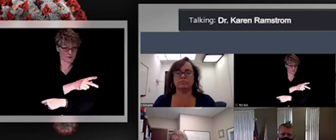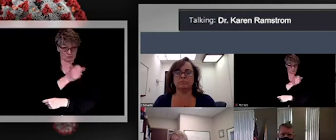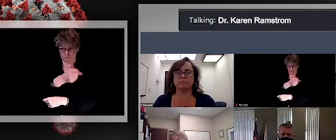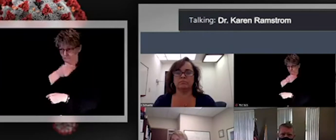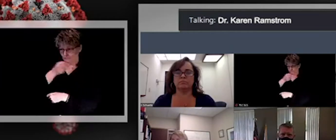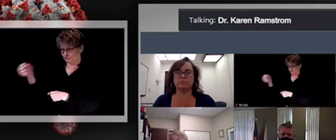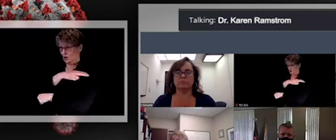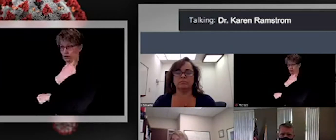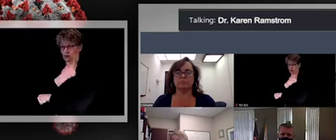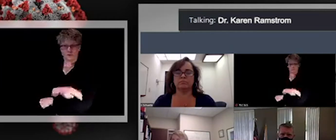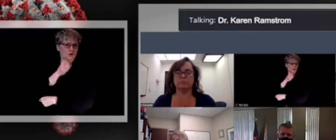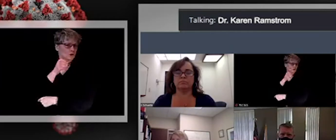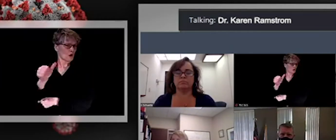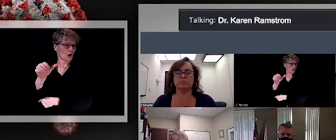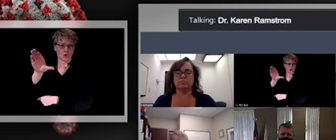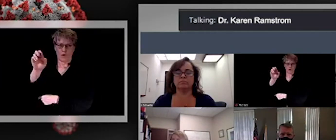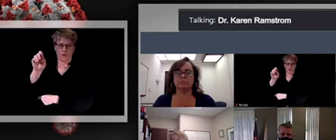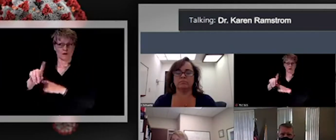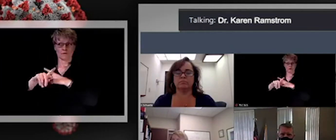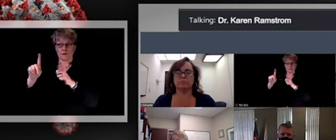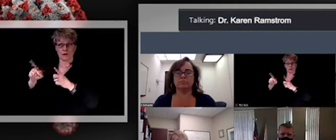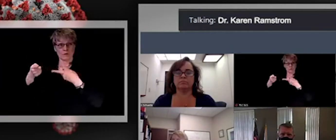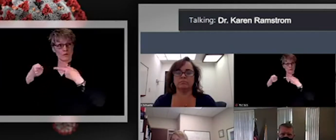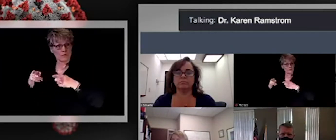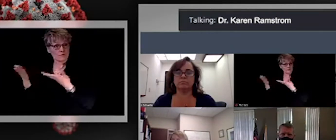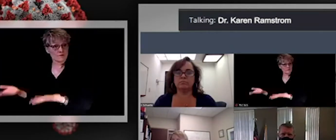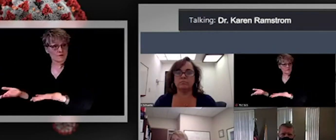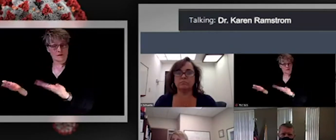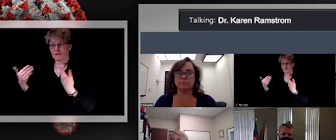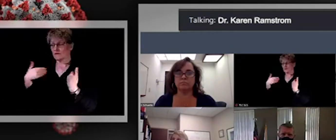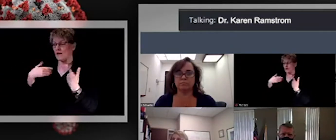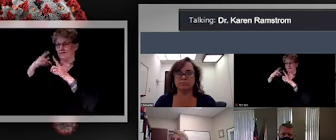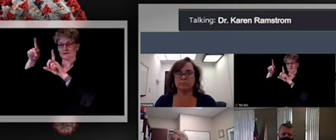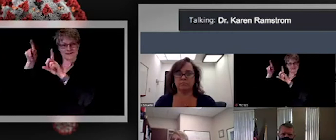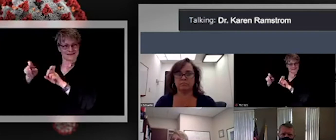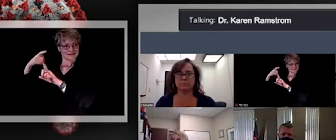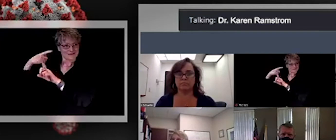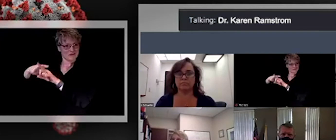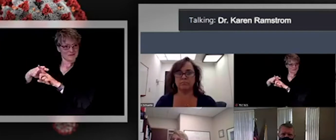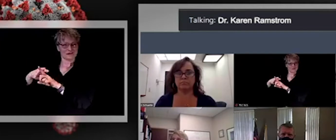test positive they are counted as COVID-19 initially because they are isolated. That